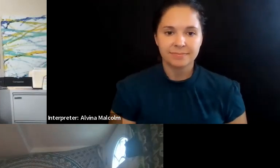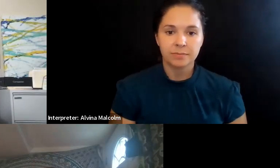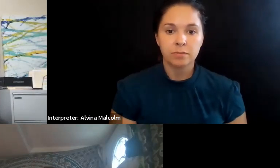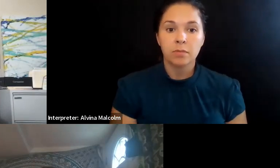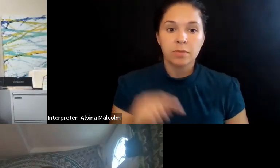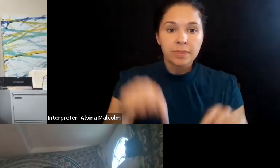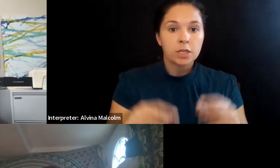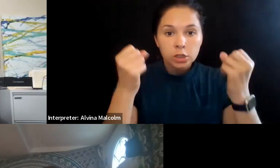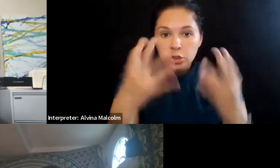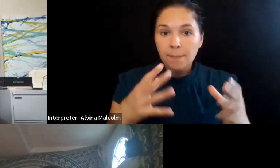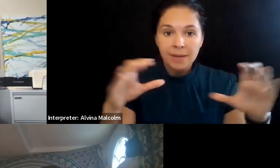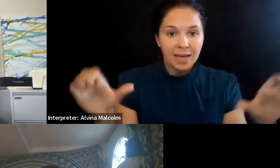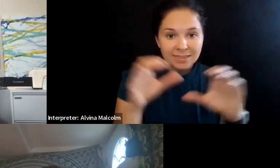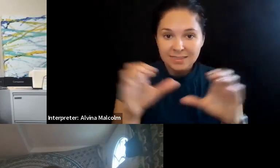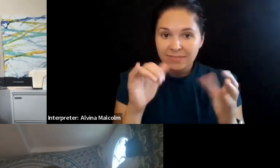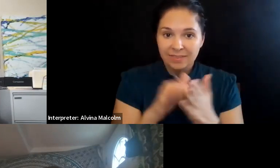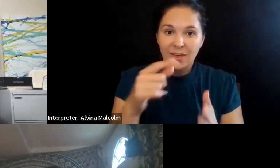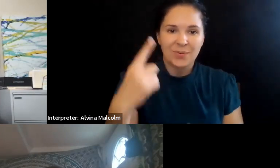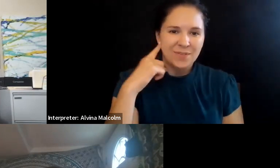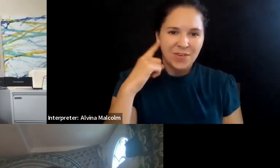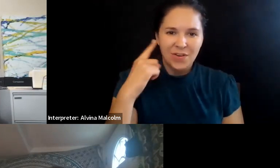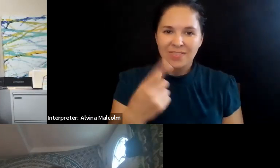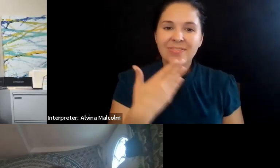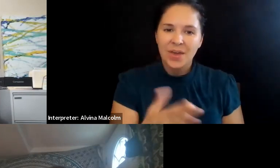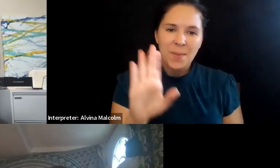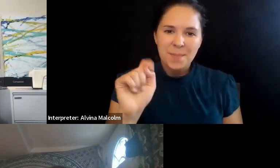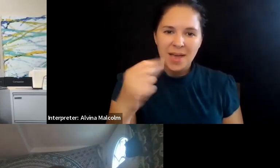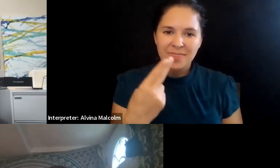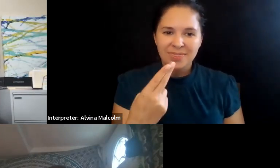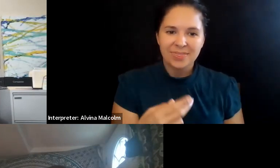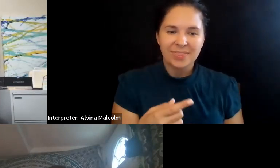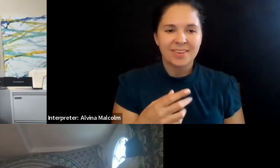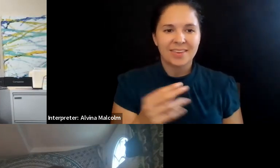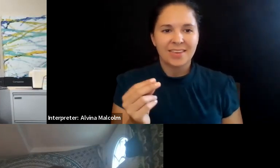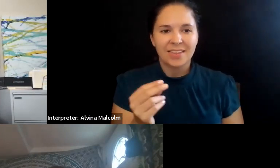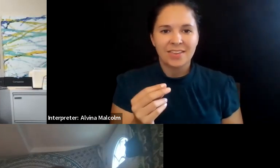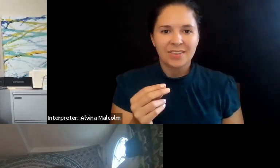You went on mute, Germán. GERMÁN: Thank you, Alyssa. This is